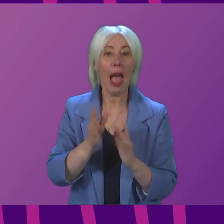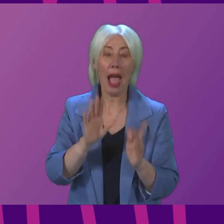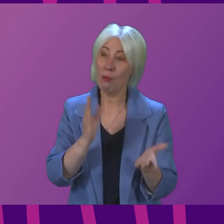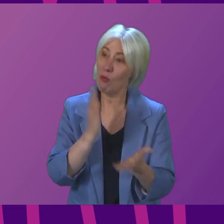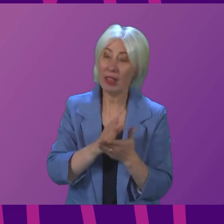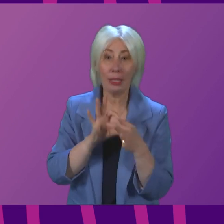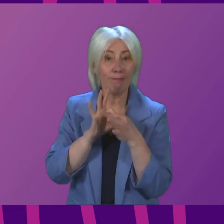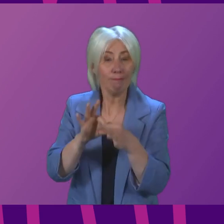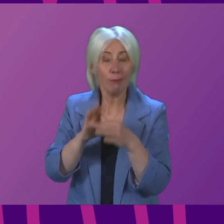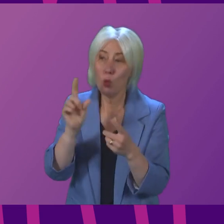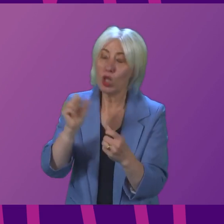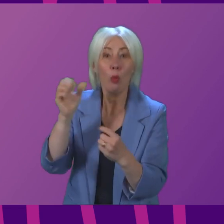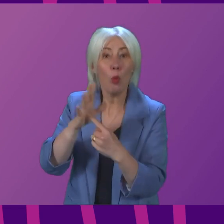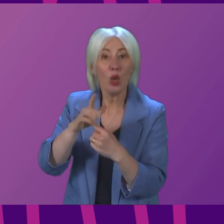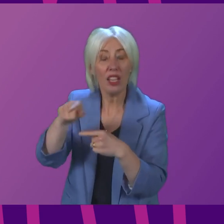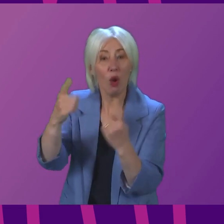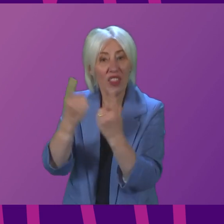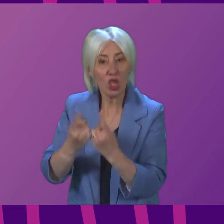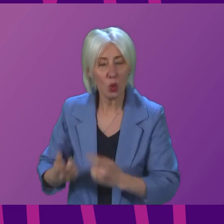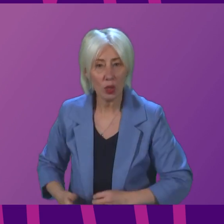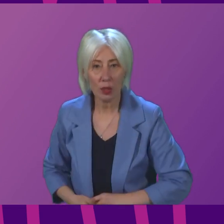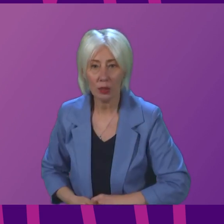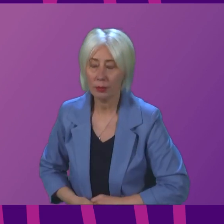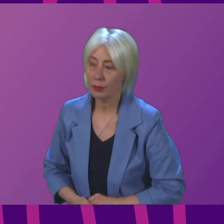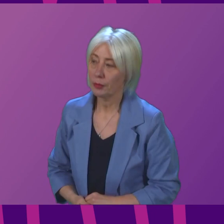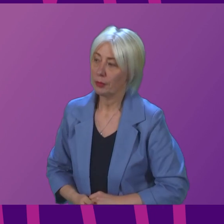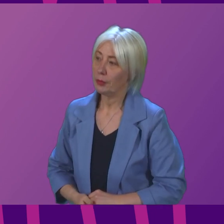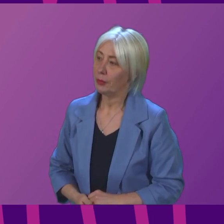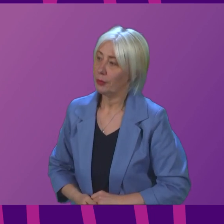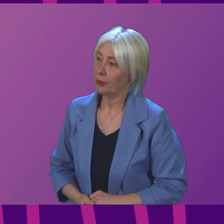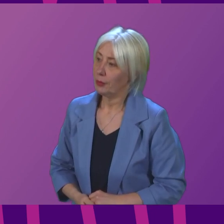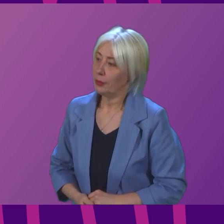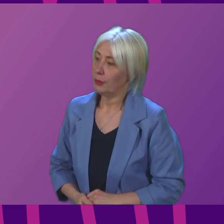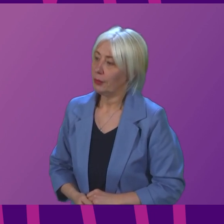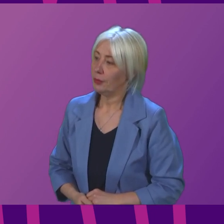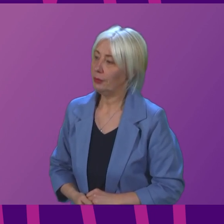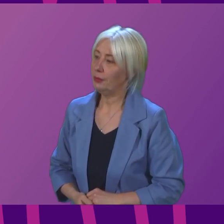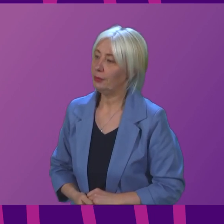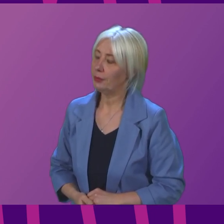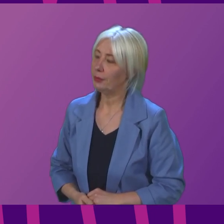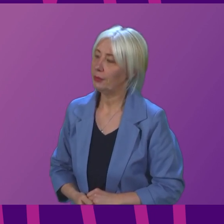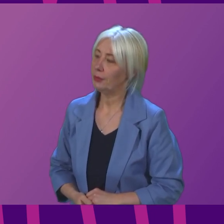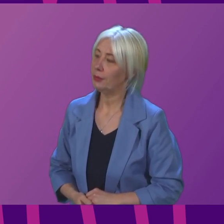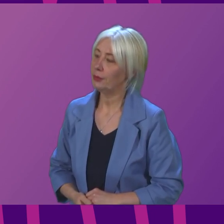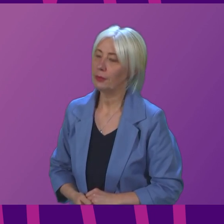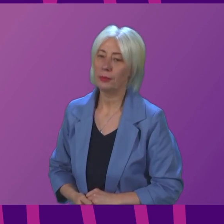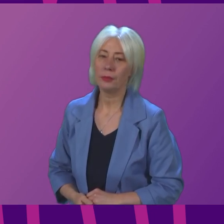with the importance of the issues.